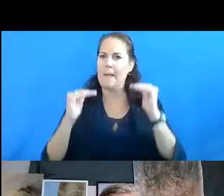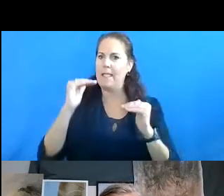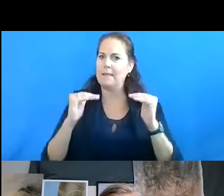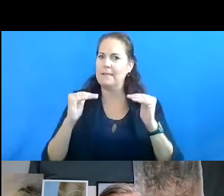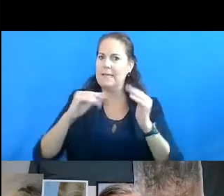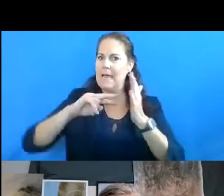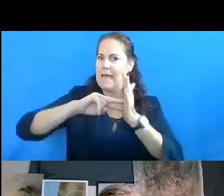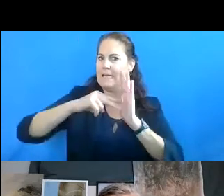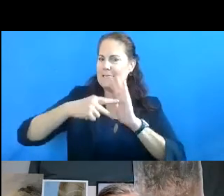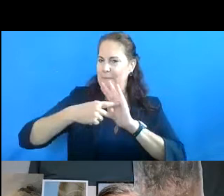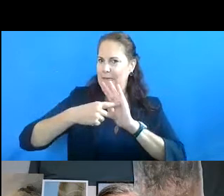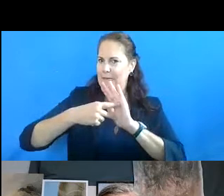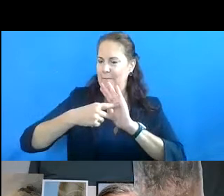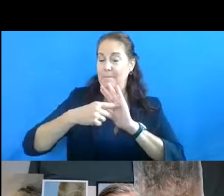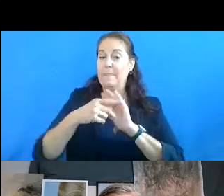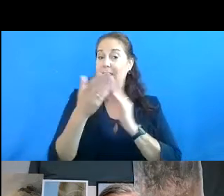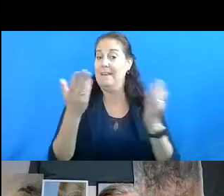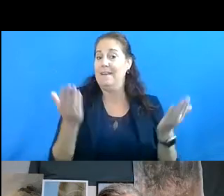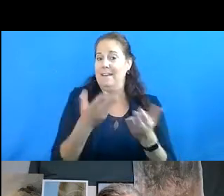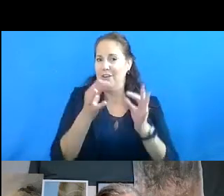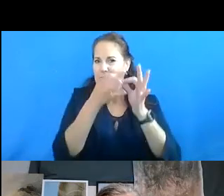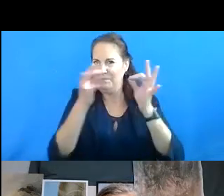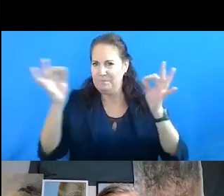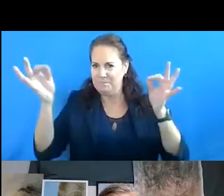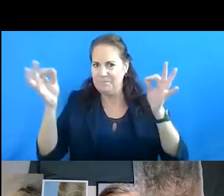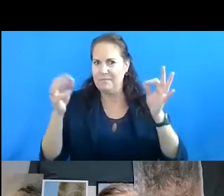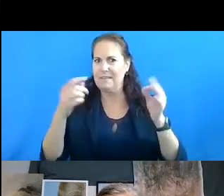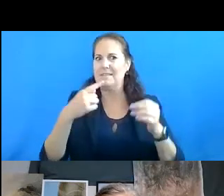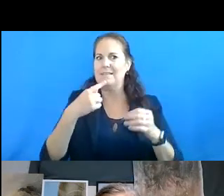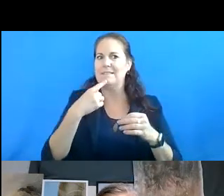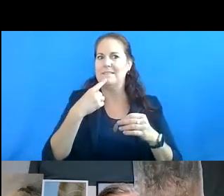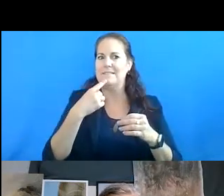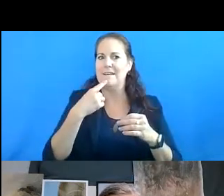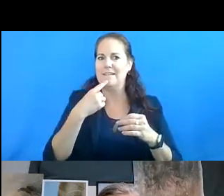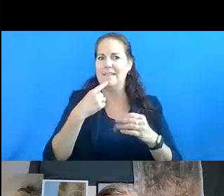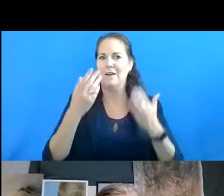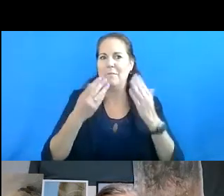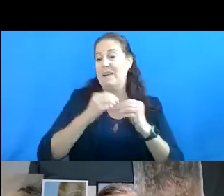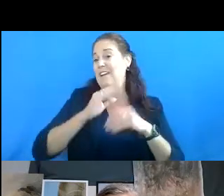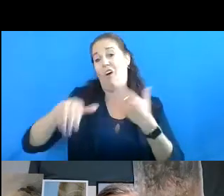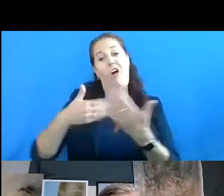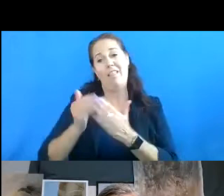So, here it is again and probably in all of our cultures.